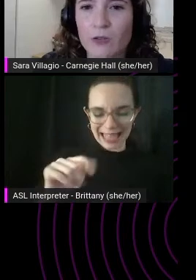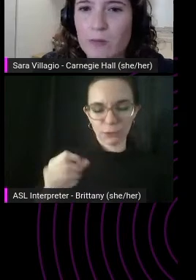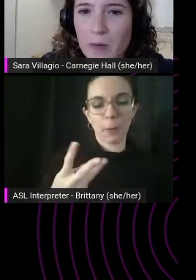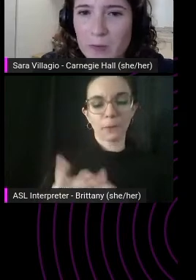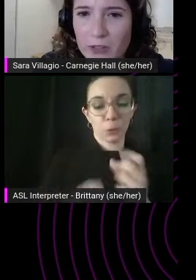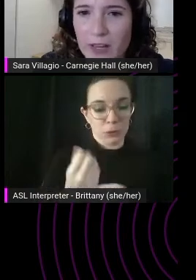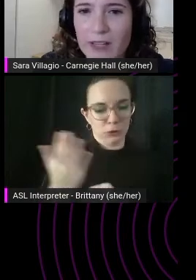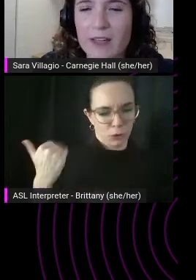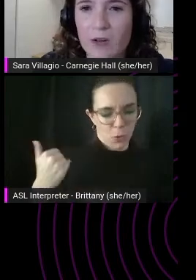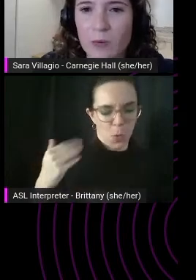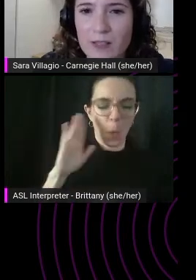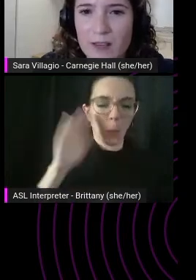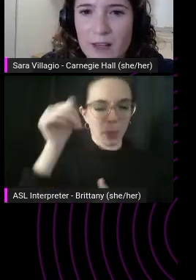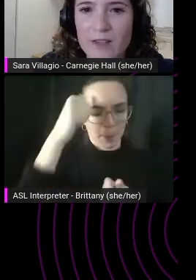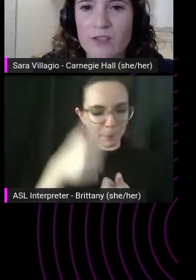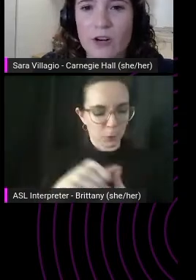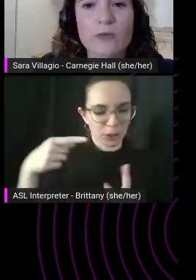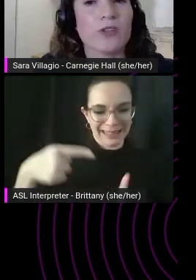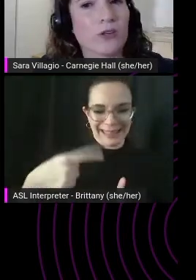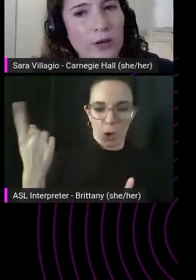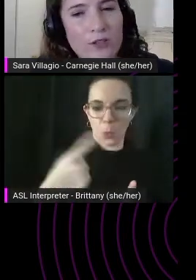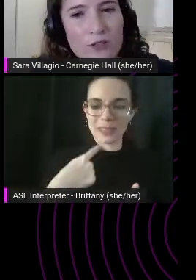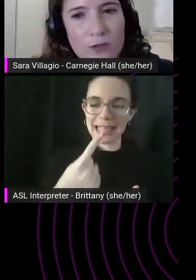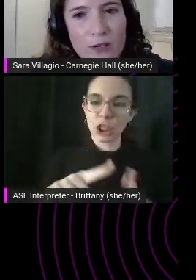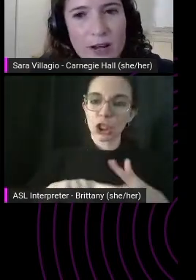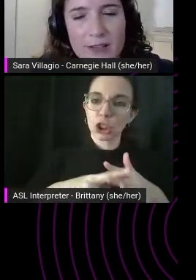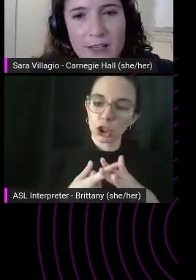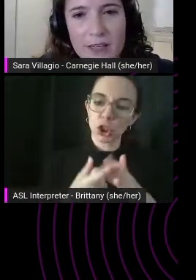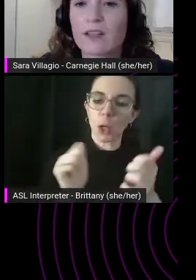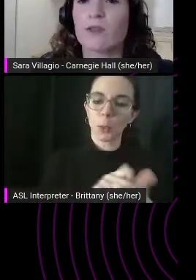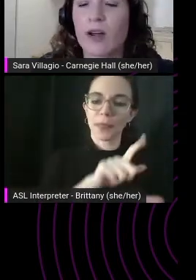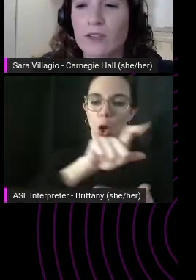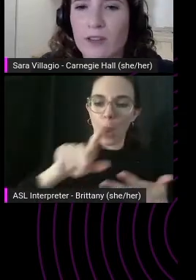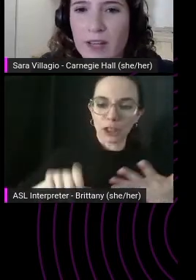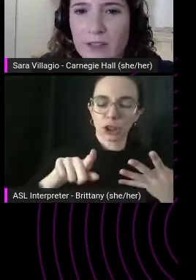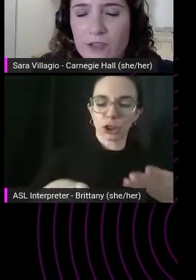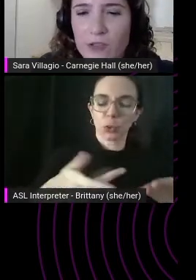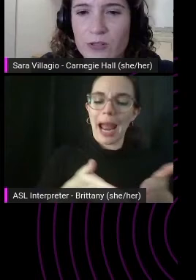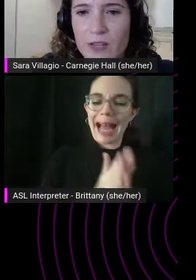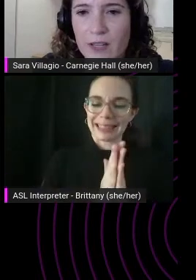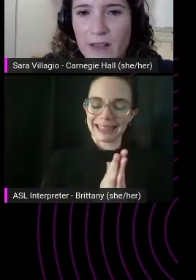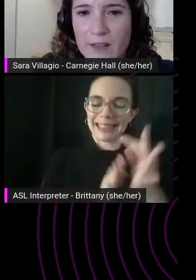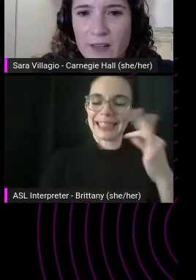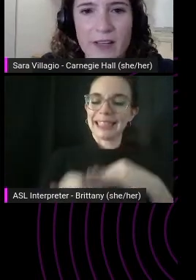you'll remember that he always says, start with the questions you are asking rather than the answers you are seeking.